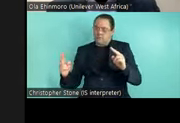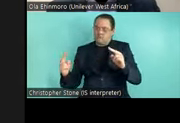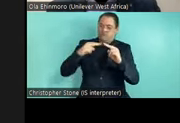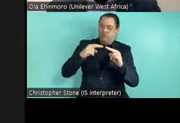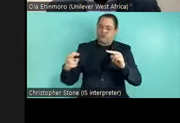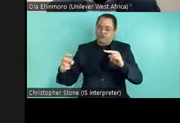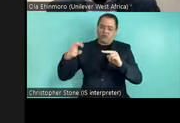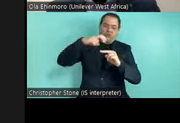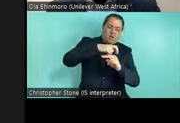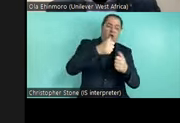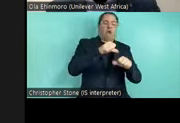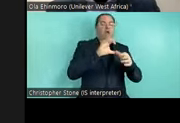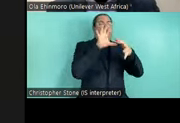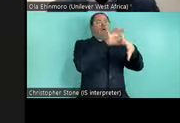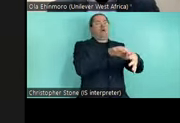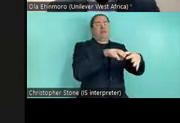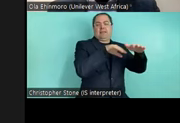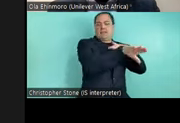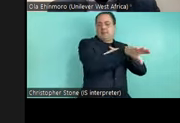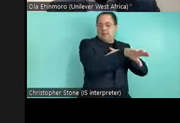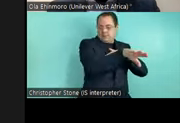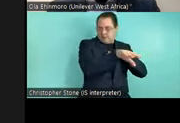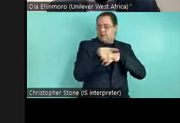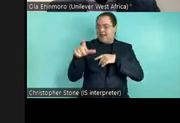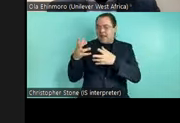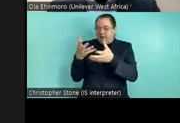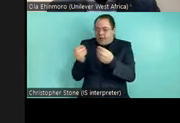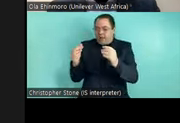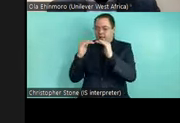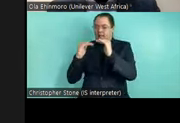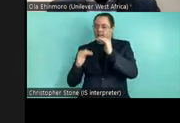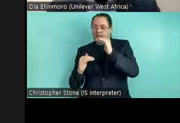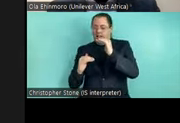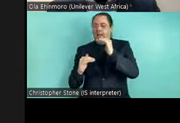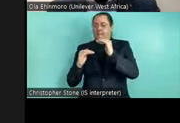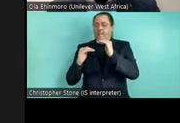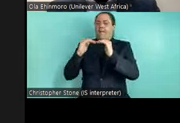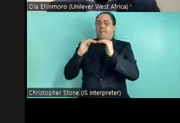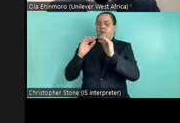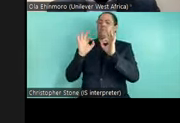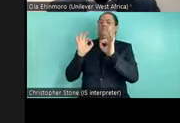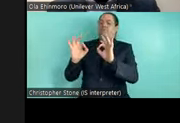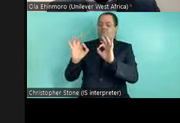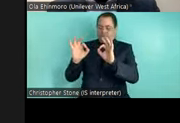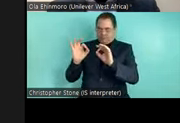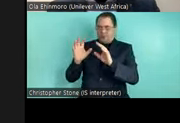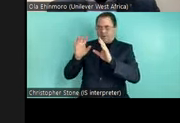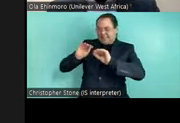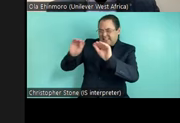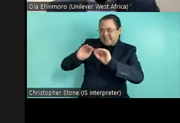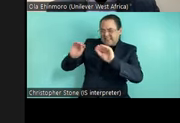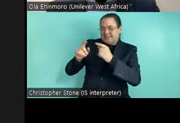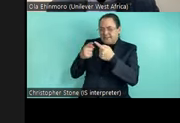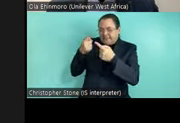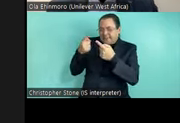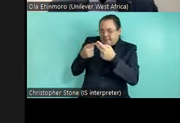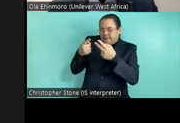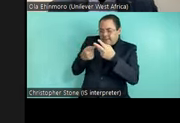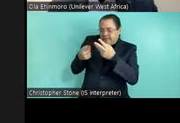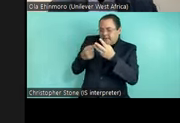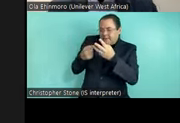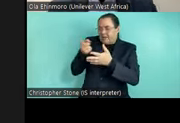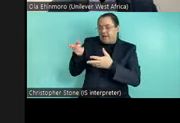in in access to readiness for for this population. 15:08:39 You do struggle with the way our